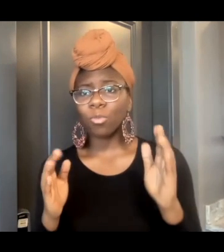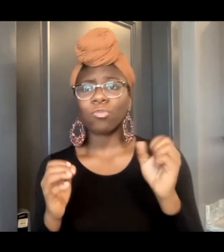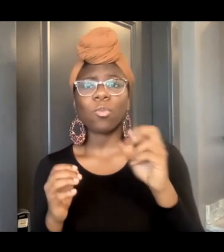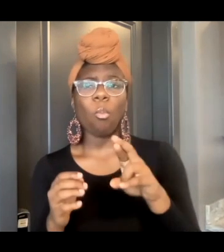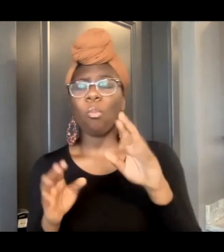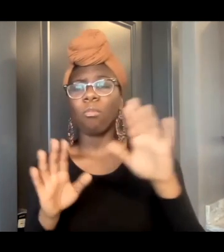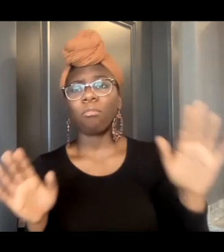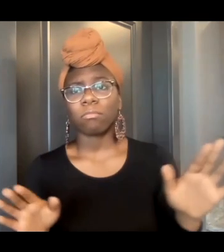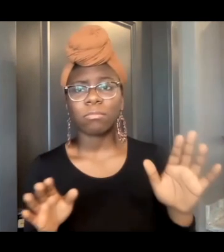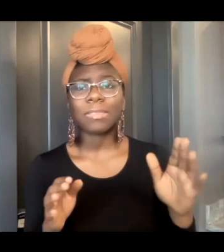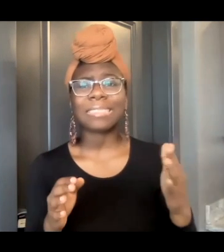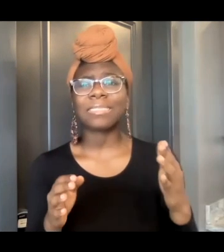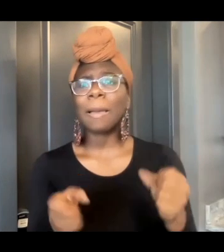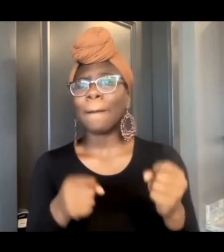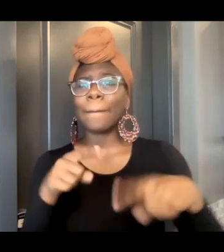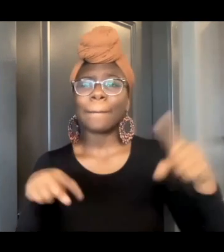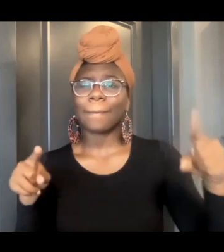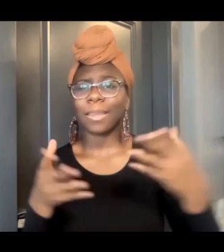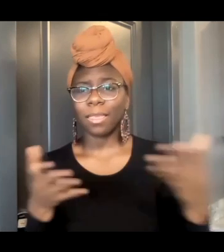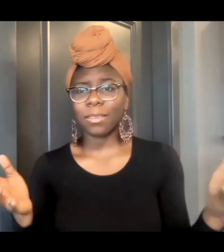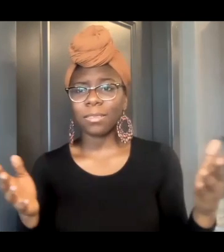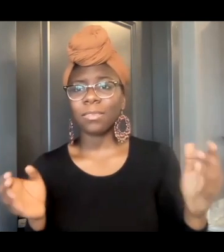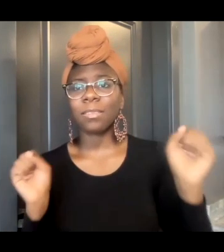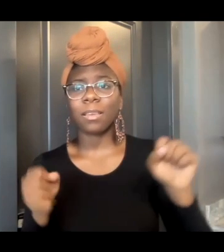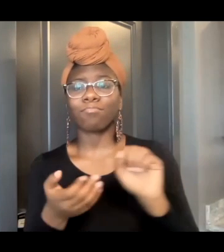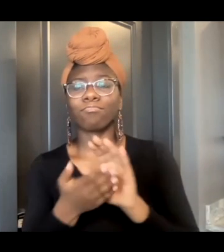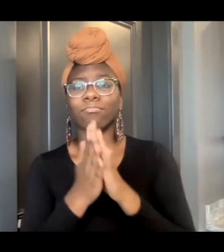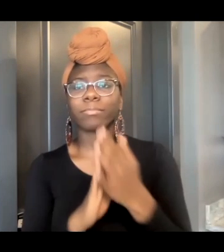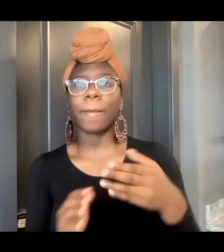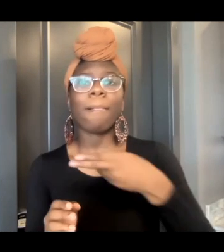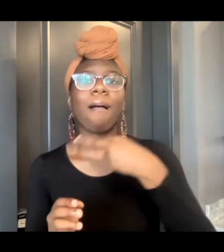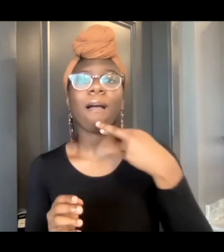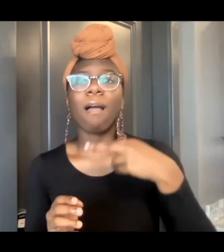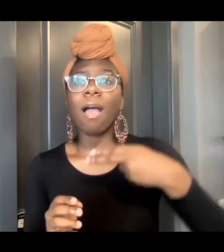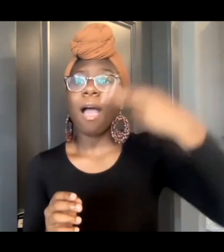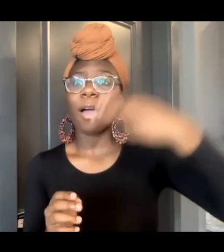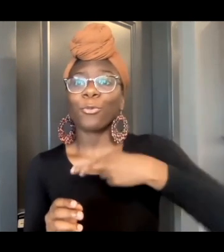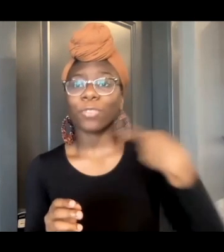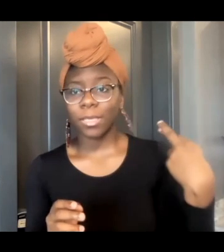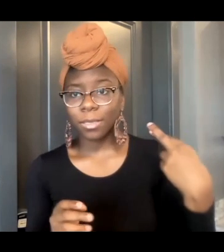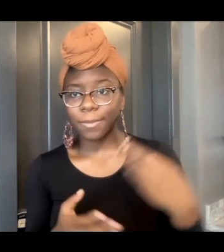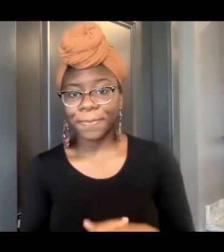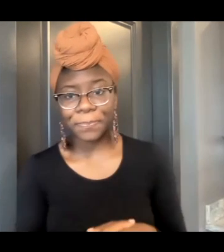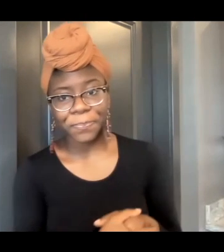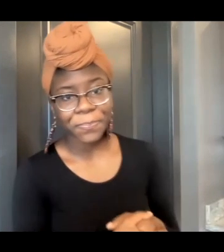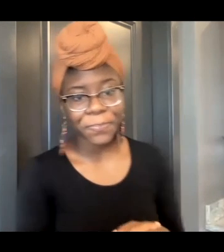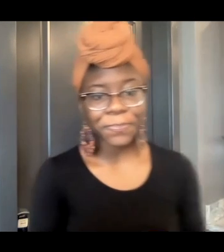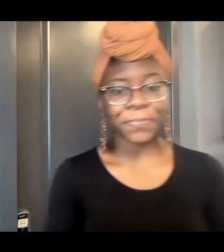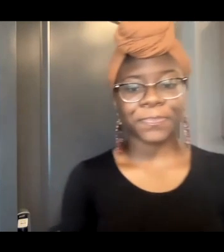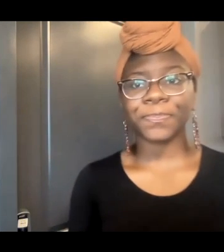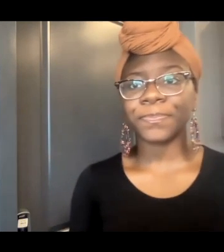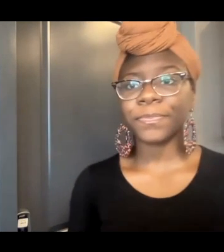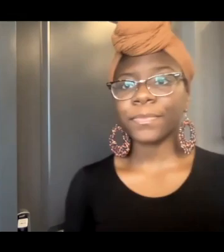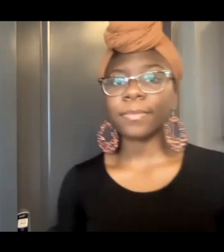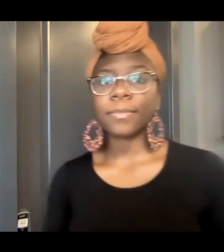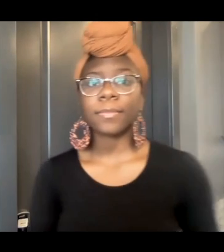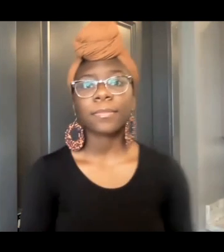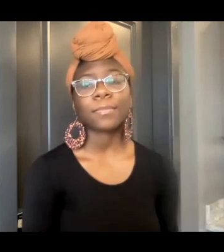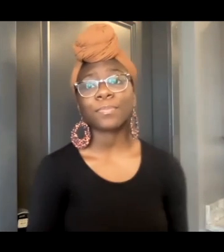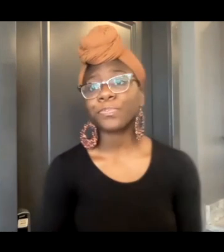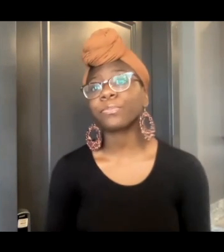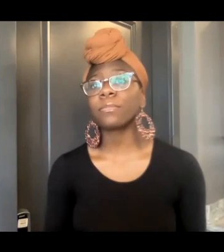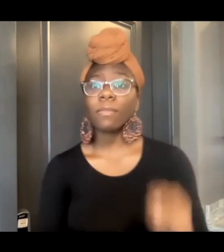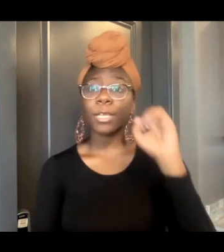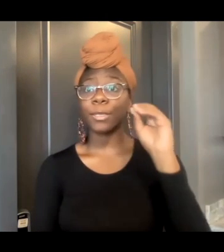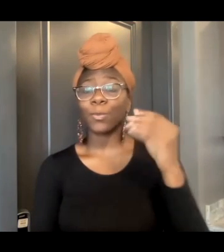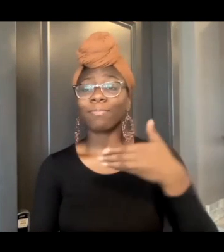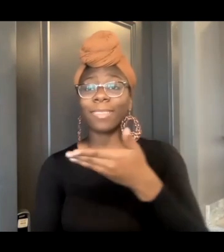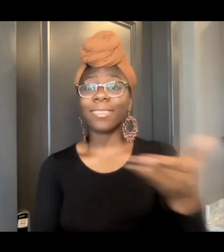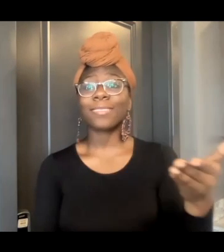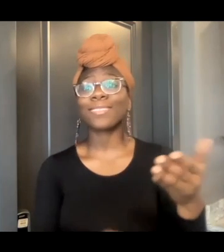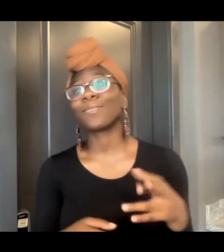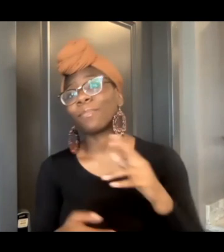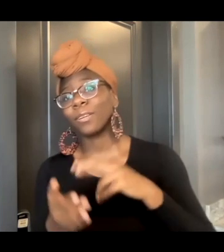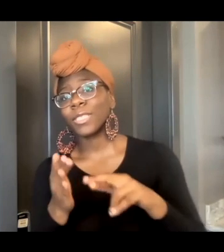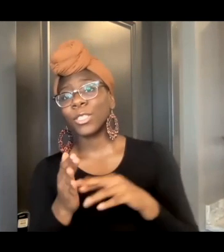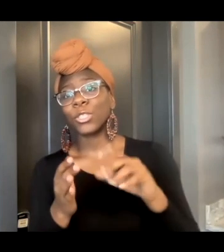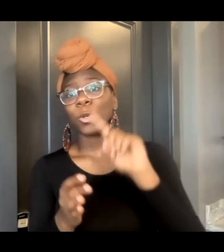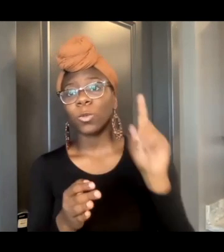These factors made them higher risk for contracting COVID-19.